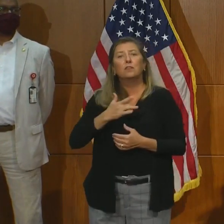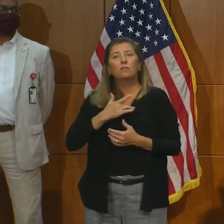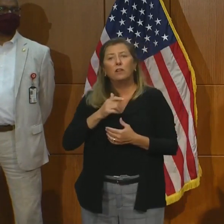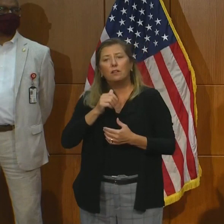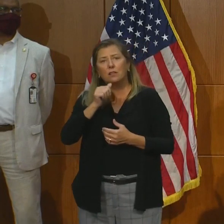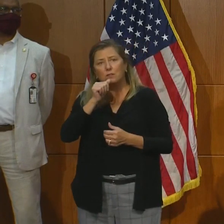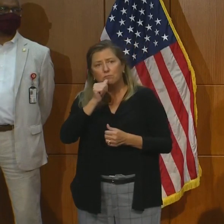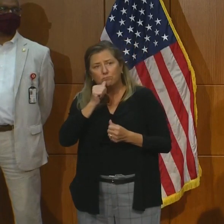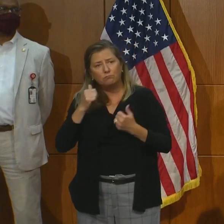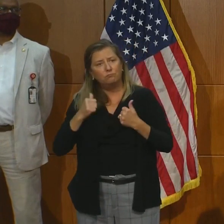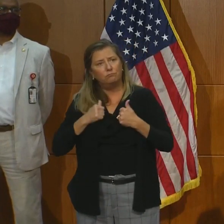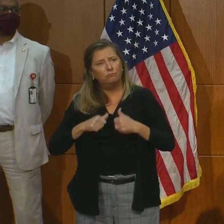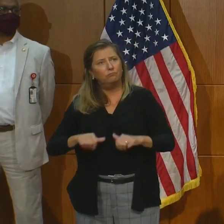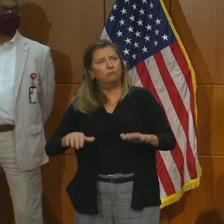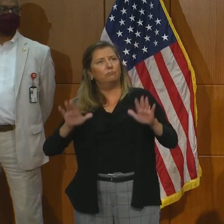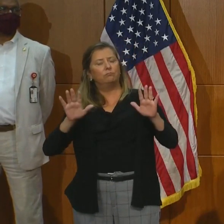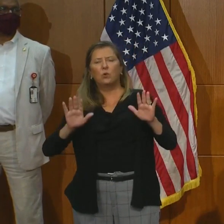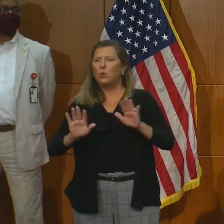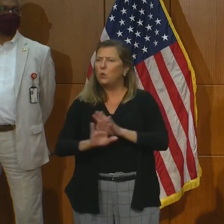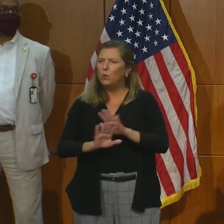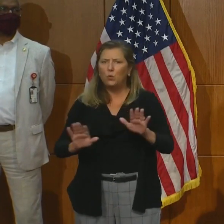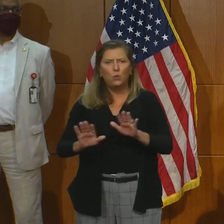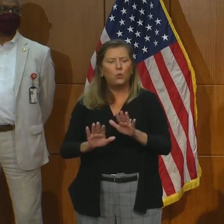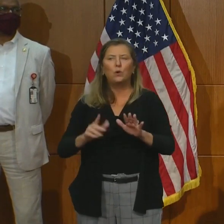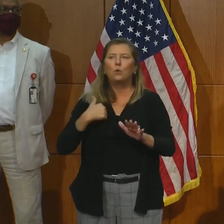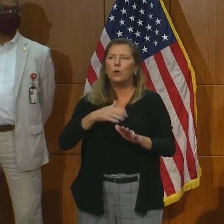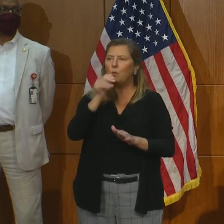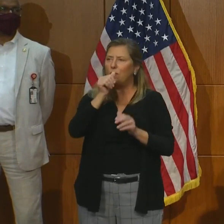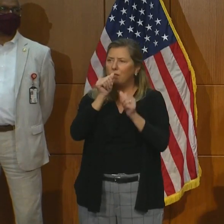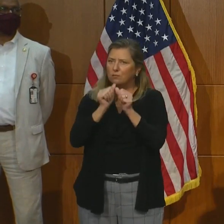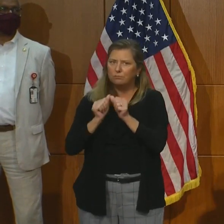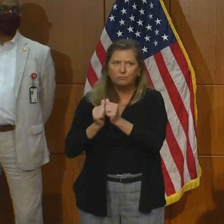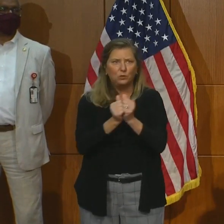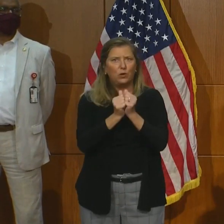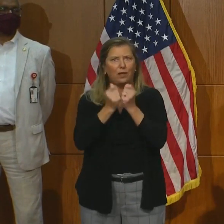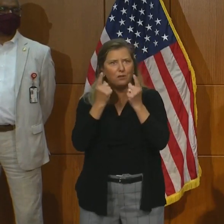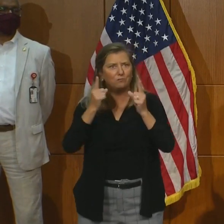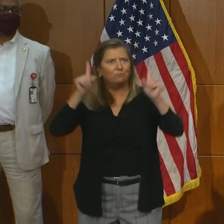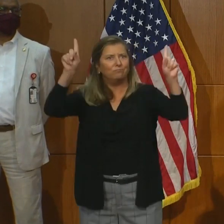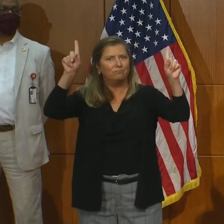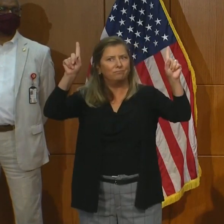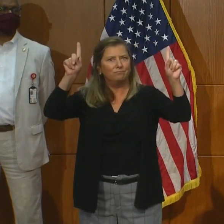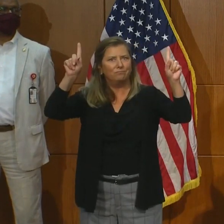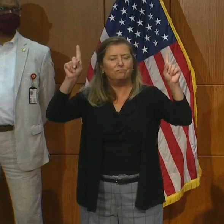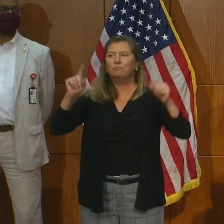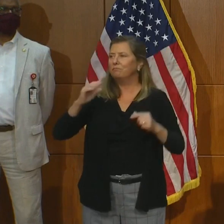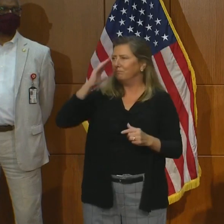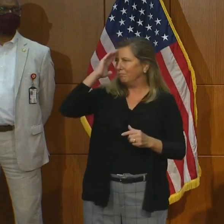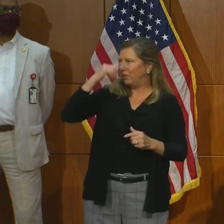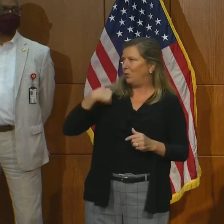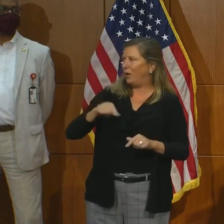AND I WANT YOU TO HEAR THIS. I'M AFRAID DO NOT LET YOURSELF